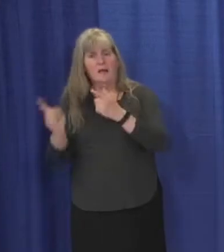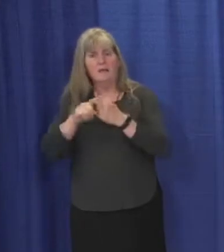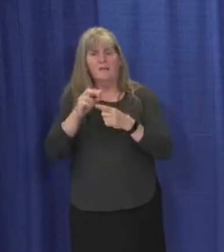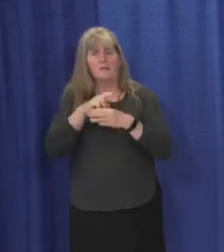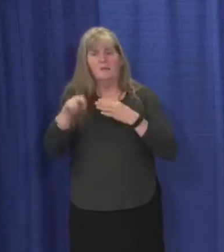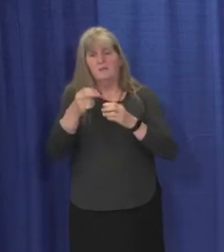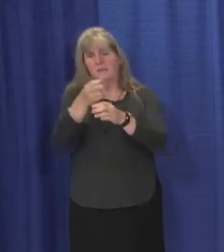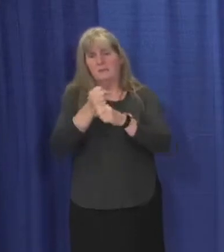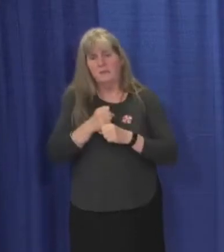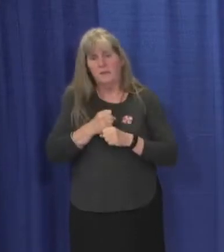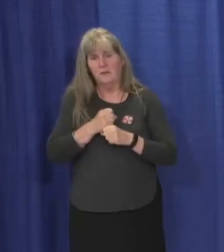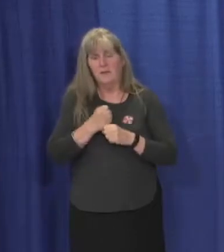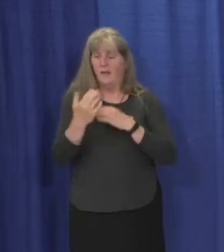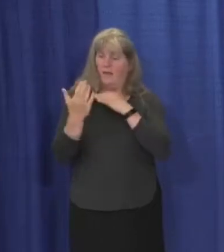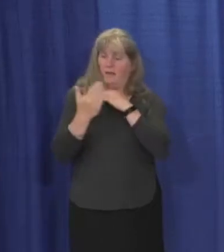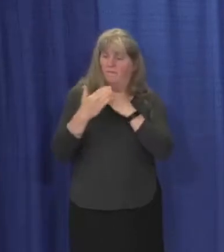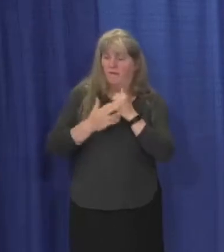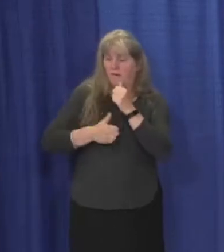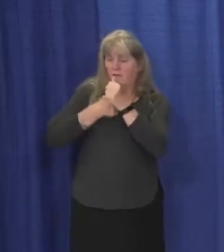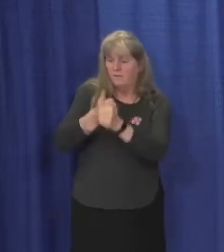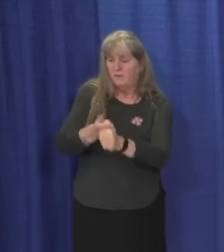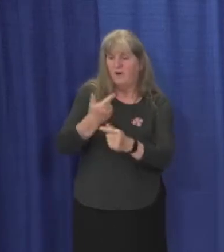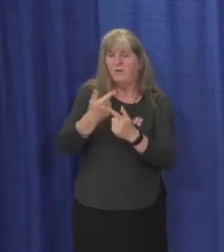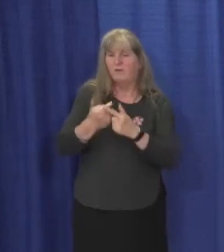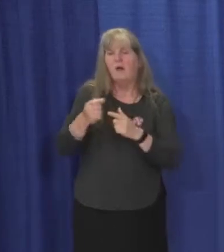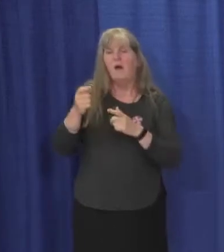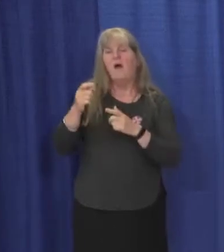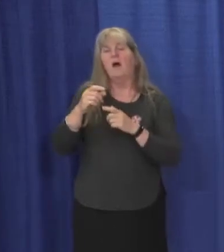isolated and the advice from